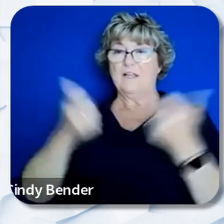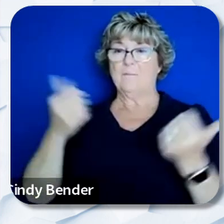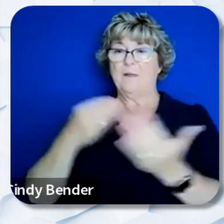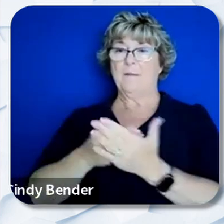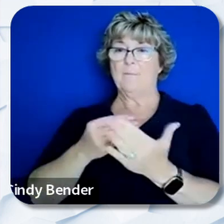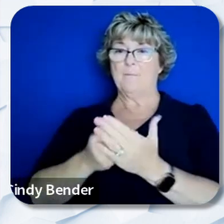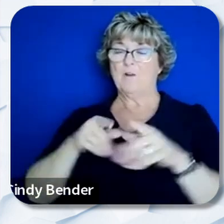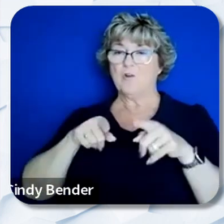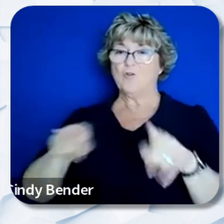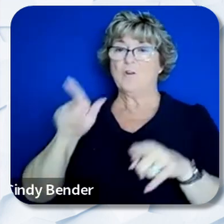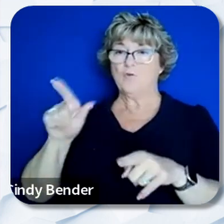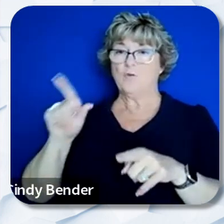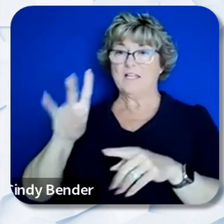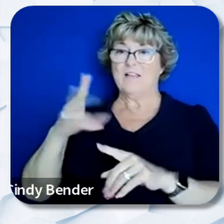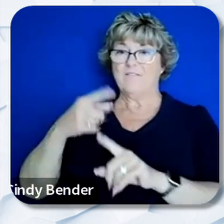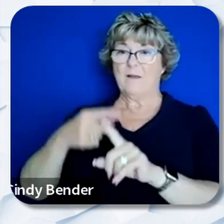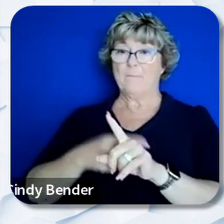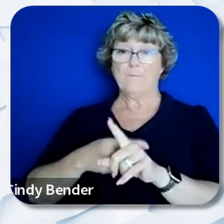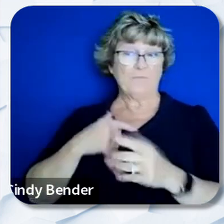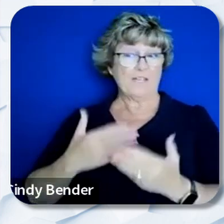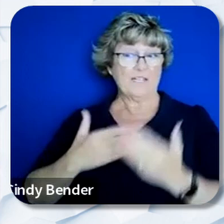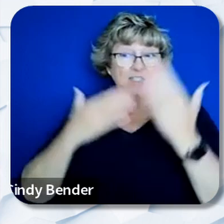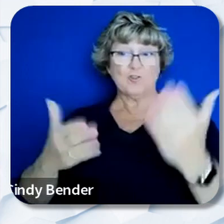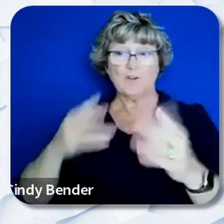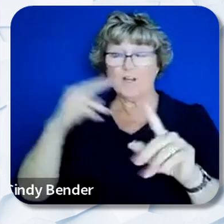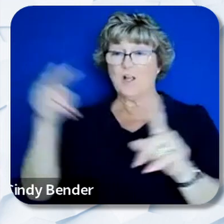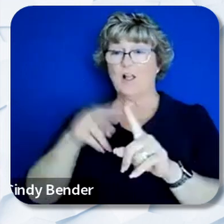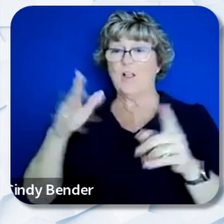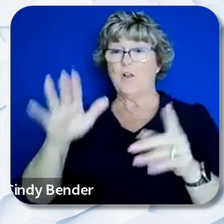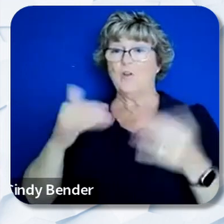What we strongly suggest is that you also look at your current data to determine, "Is